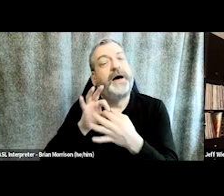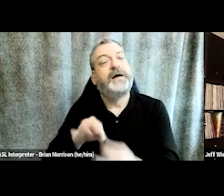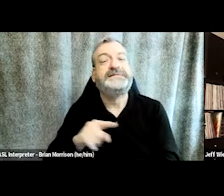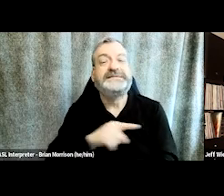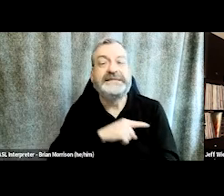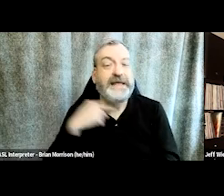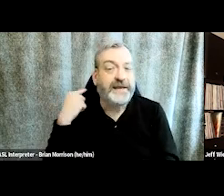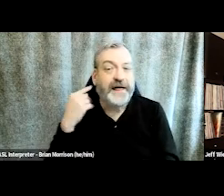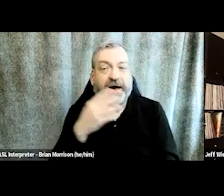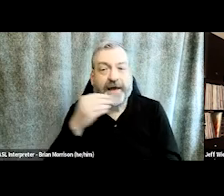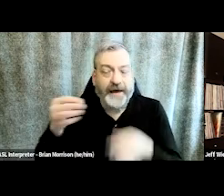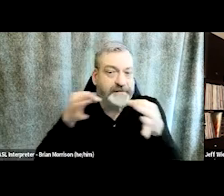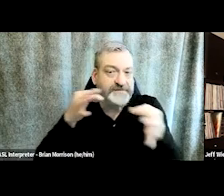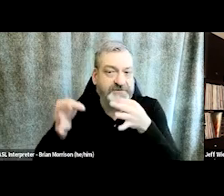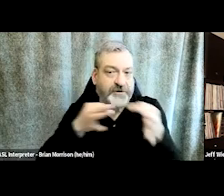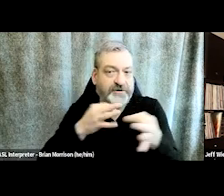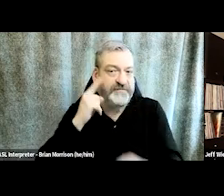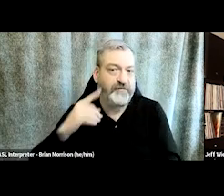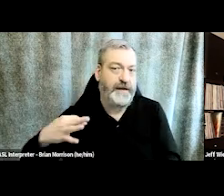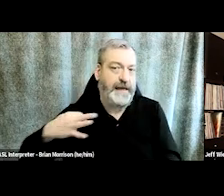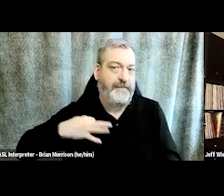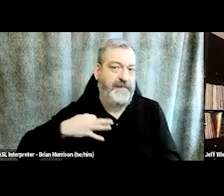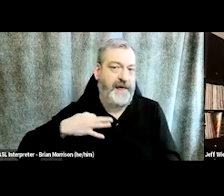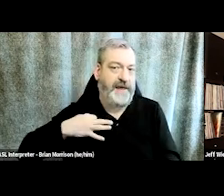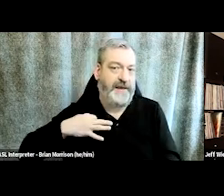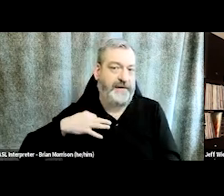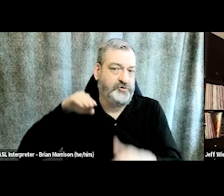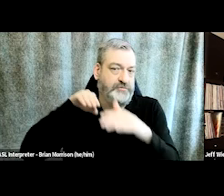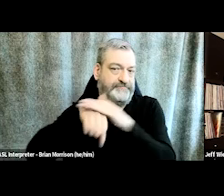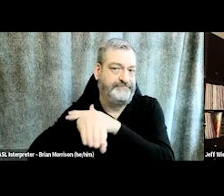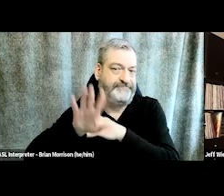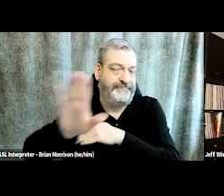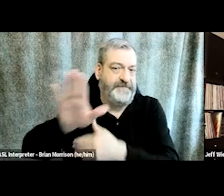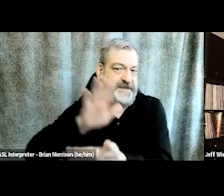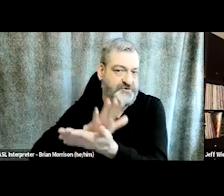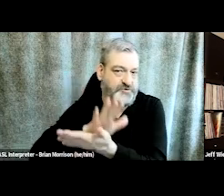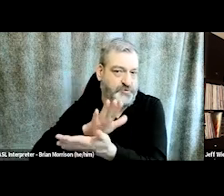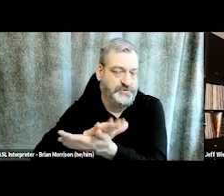for applying for admission to their school. It's a pretty important post.